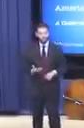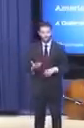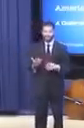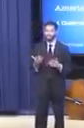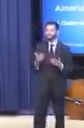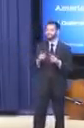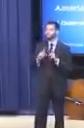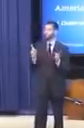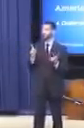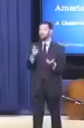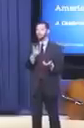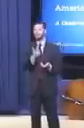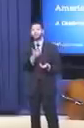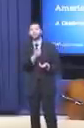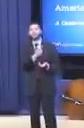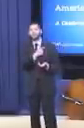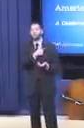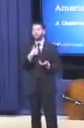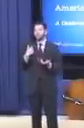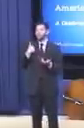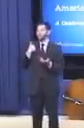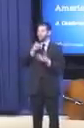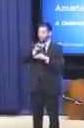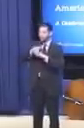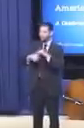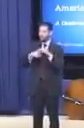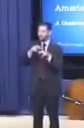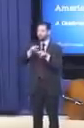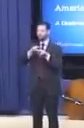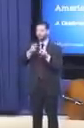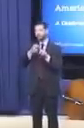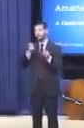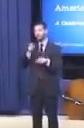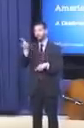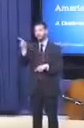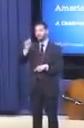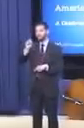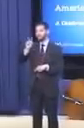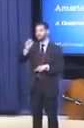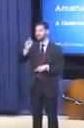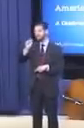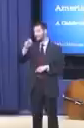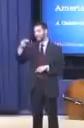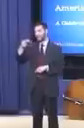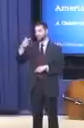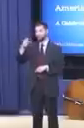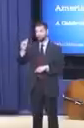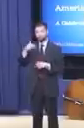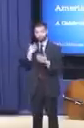We took the overnight Amtrak train from Savannah, Georgia to Washington D.C.